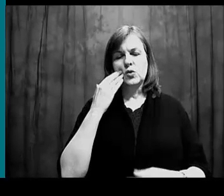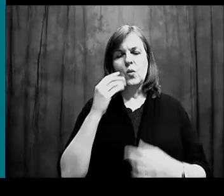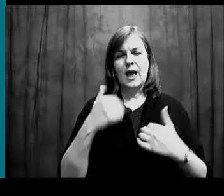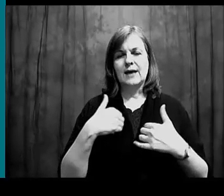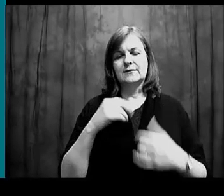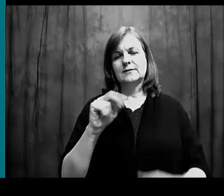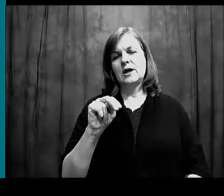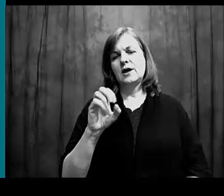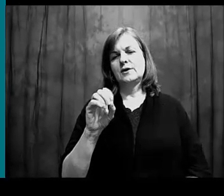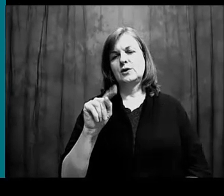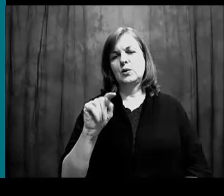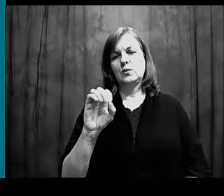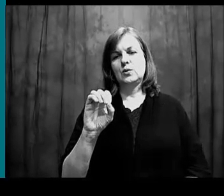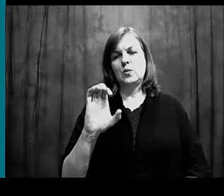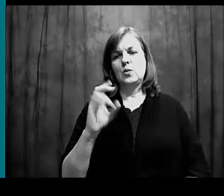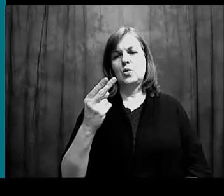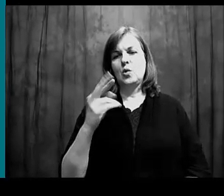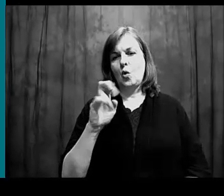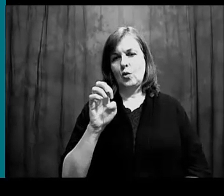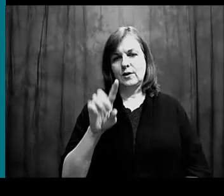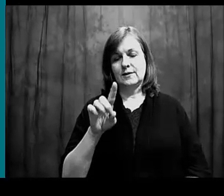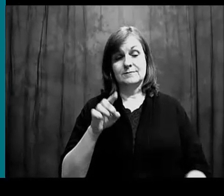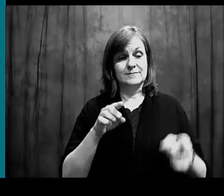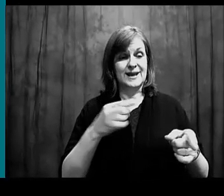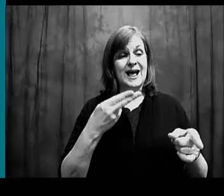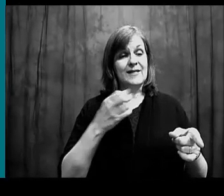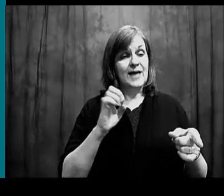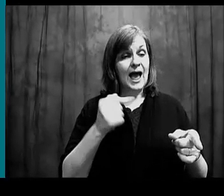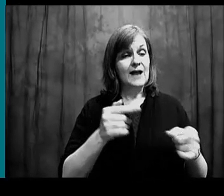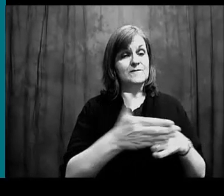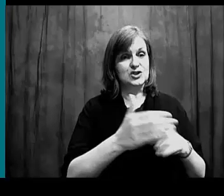it's actually maintaining itsnotochord in to its adult state and we'll